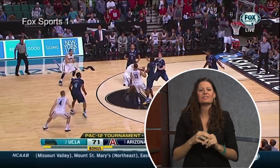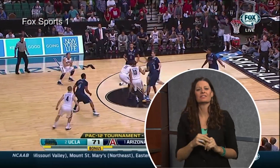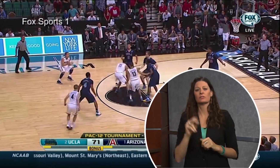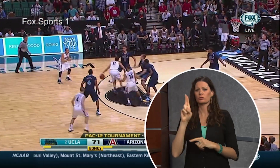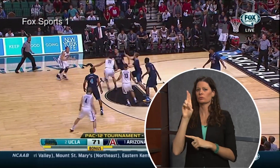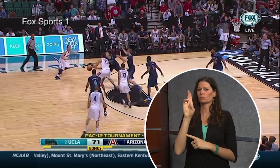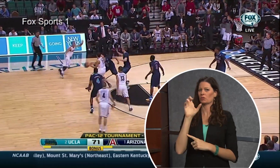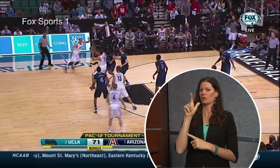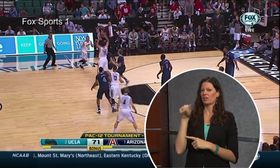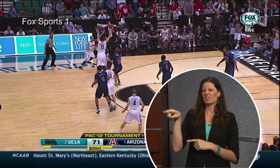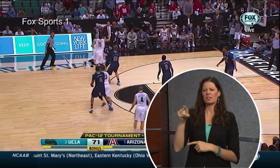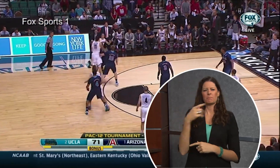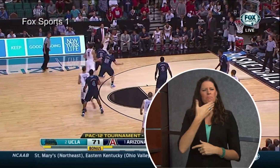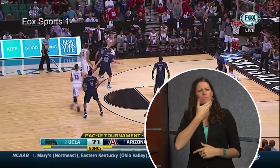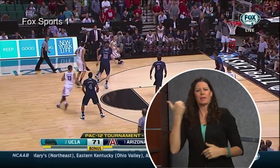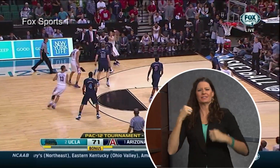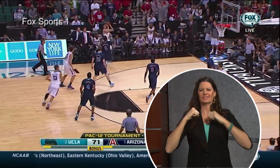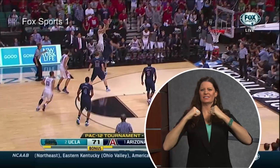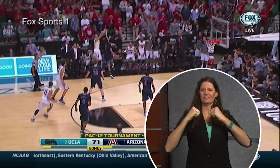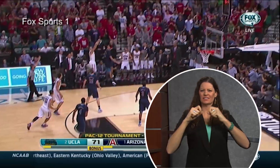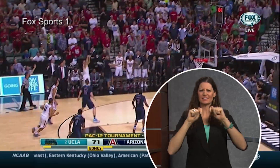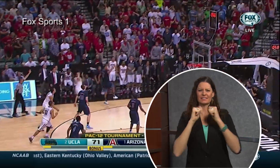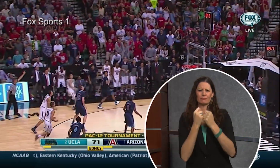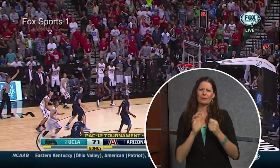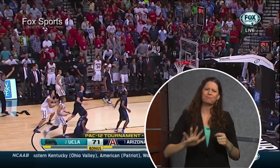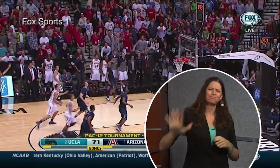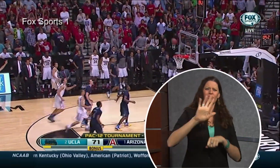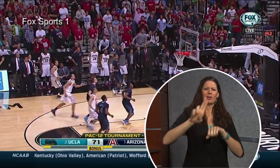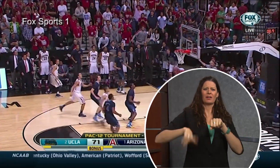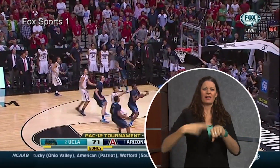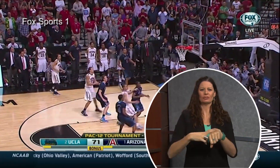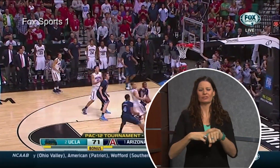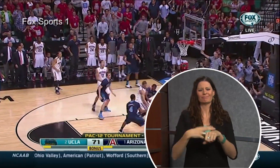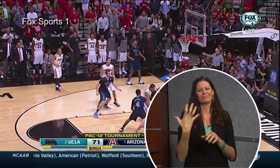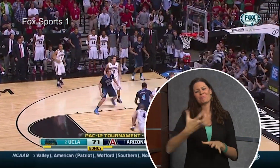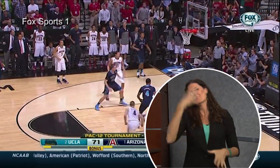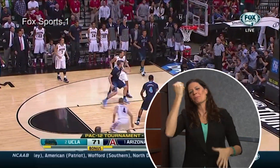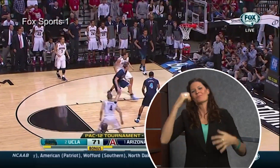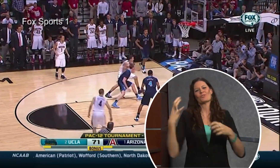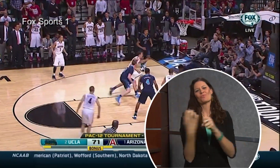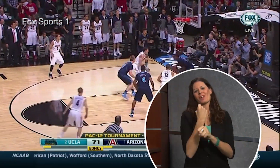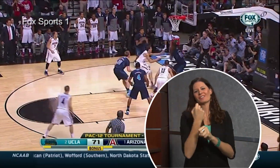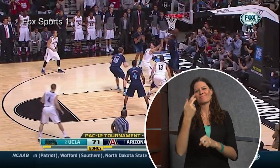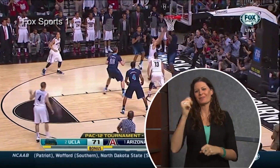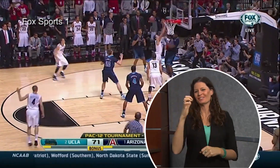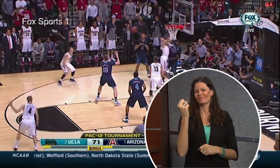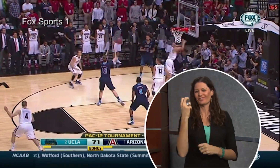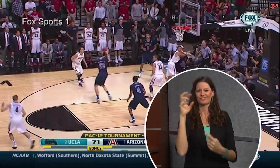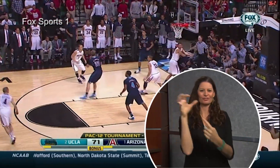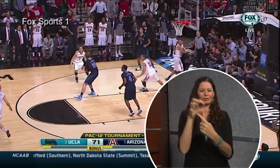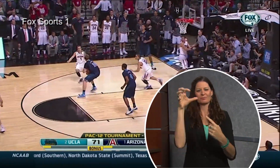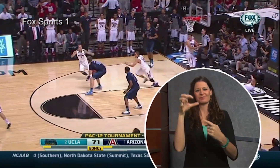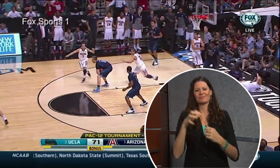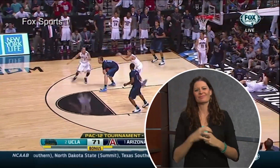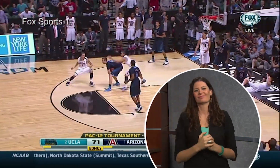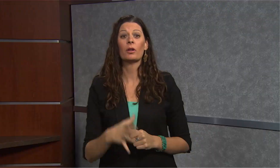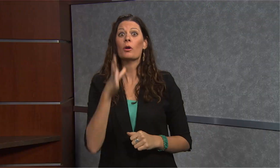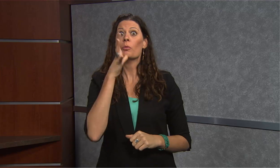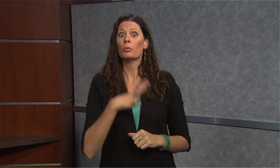AND ONE SHOTS TWICE. UCLA IS THE NATION'S BEST DEFENSE TEAM AND HELD THE BACON OF PAC 12